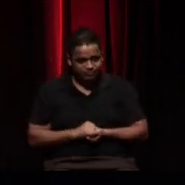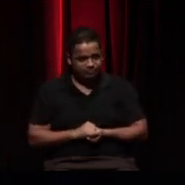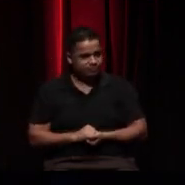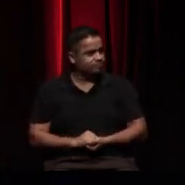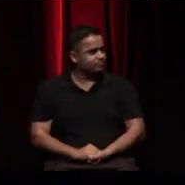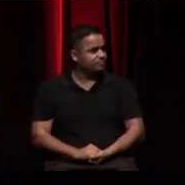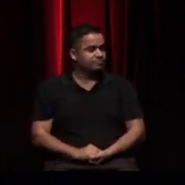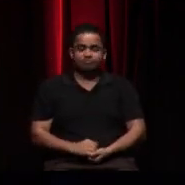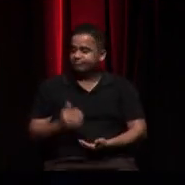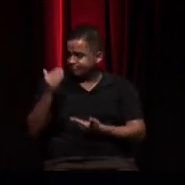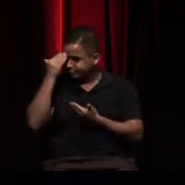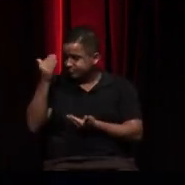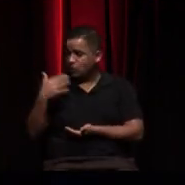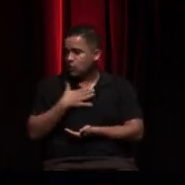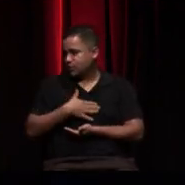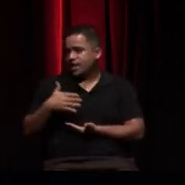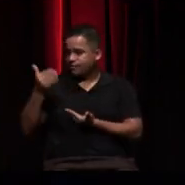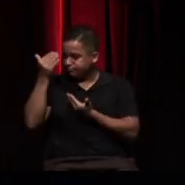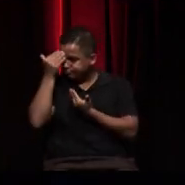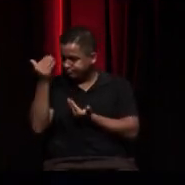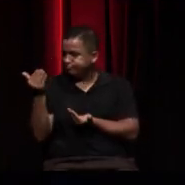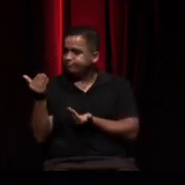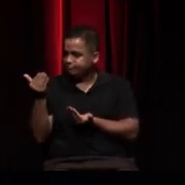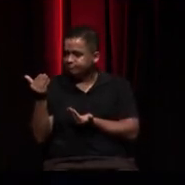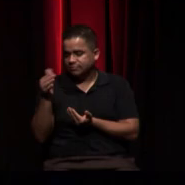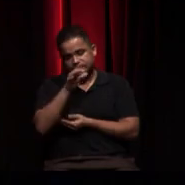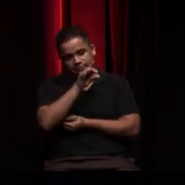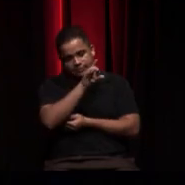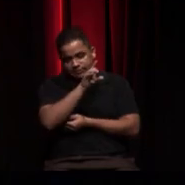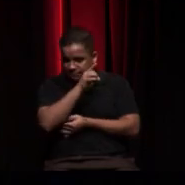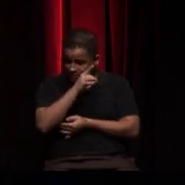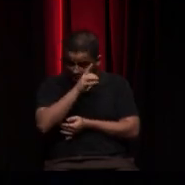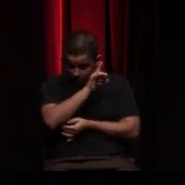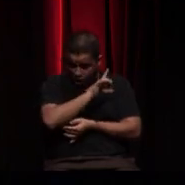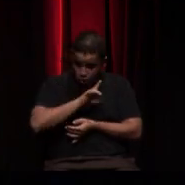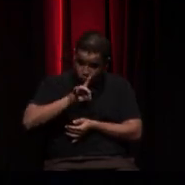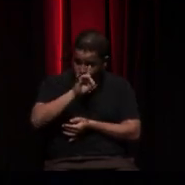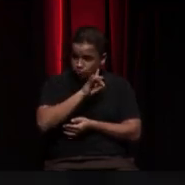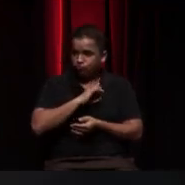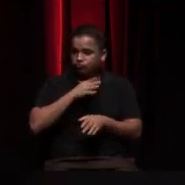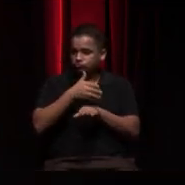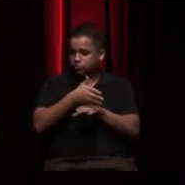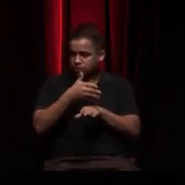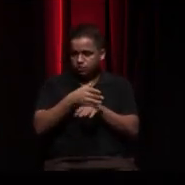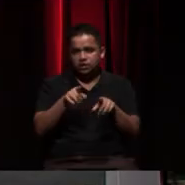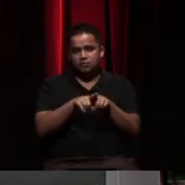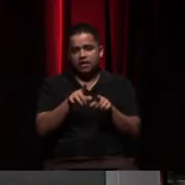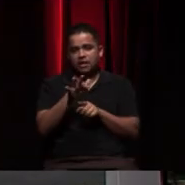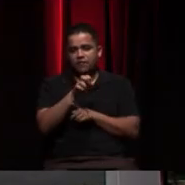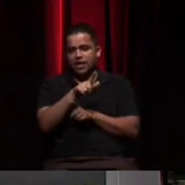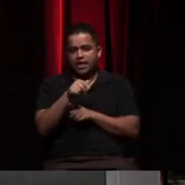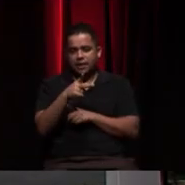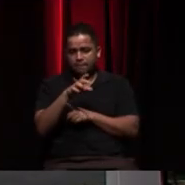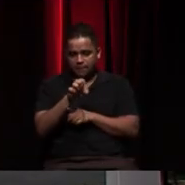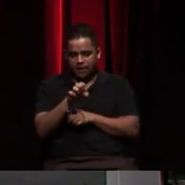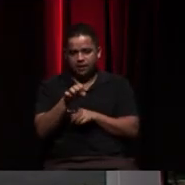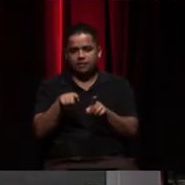Thank you very much. I’d like to thank every one of the participants, also Felipe Gil, from Gol Trip,